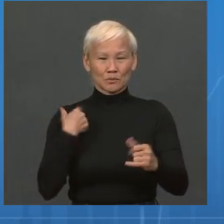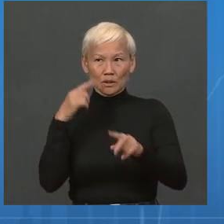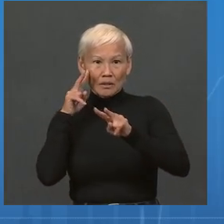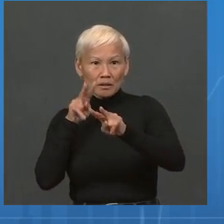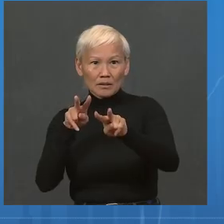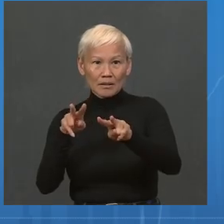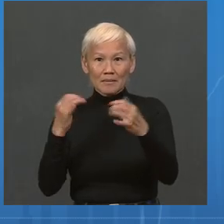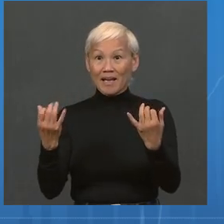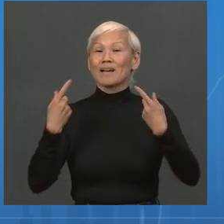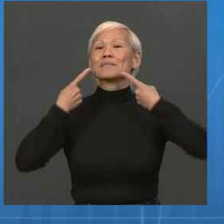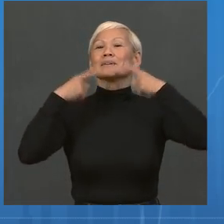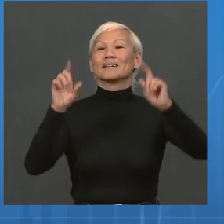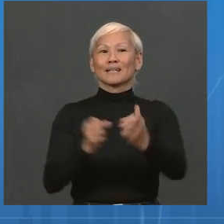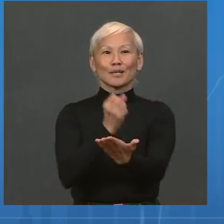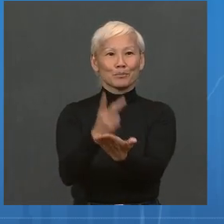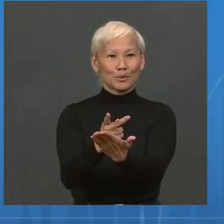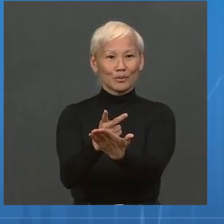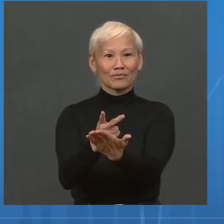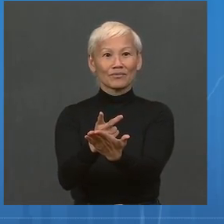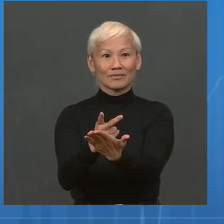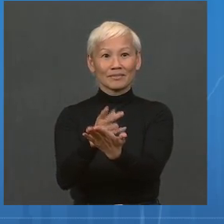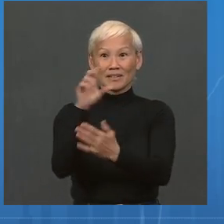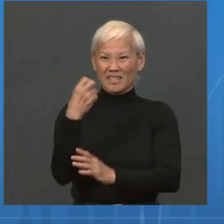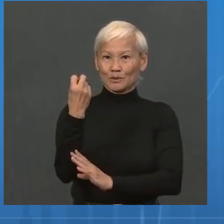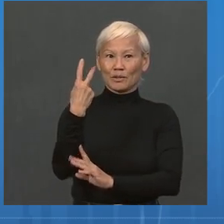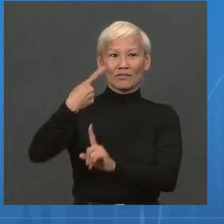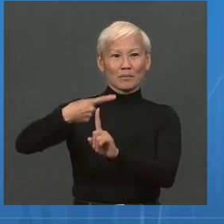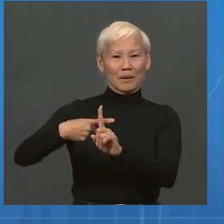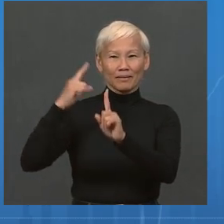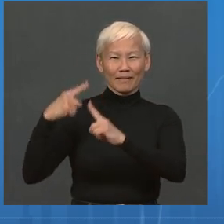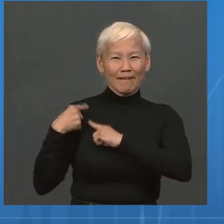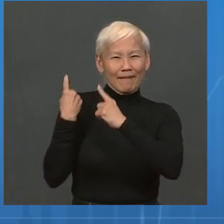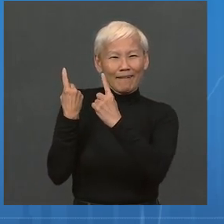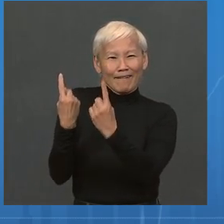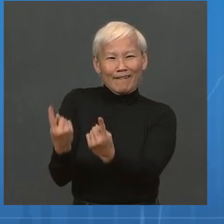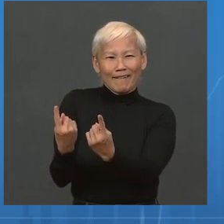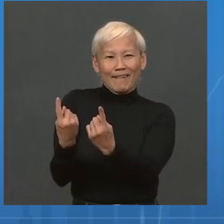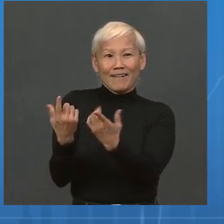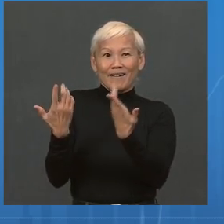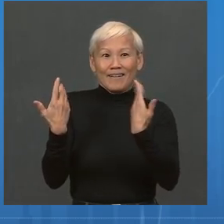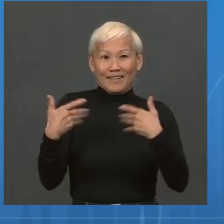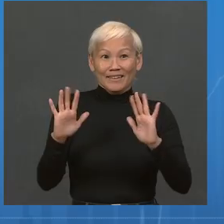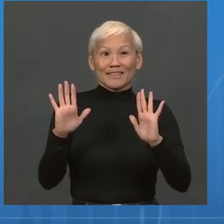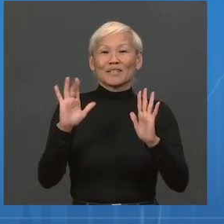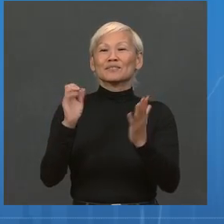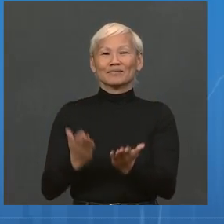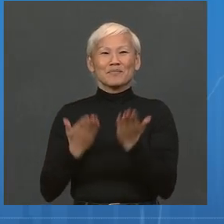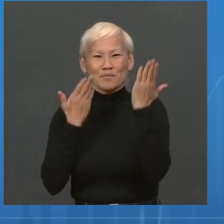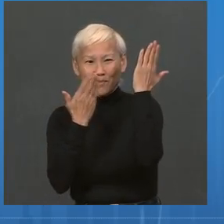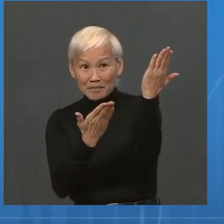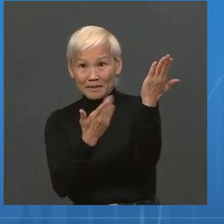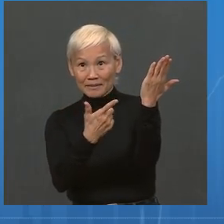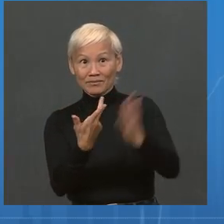Nearly 12 months have passed since the initial recommendation of COVID-19 vaccination for those 16 years and older.